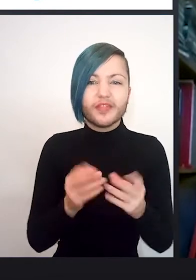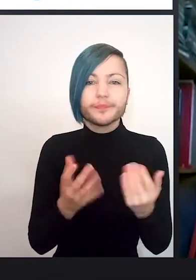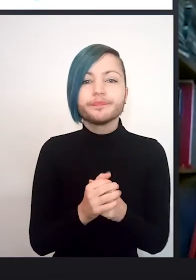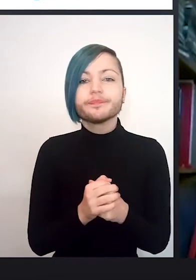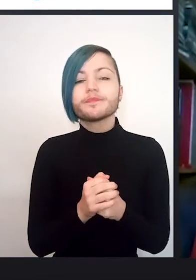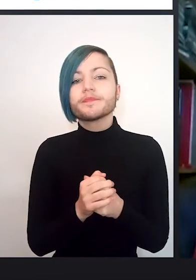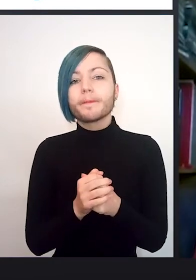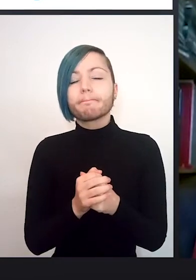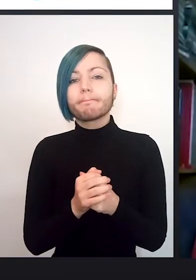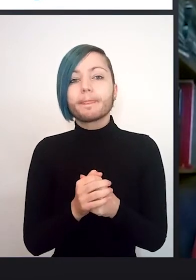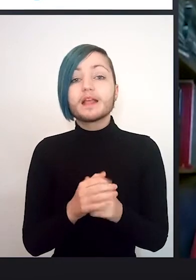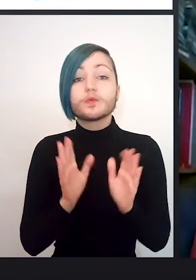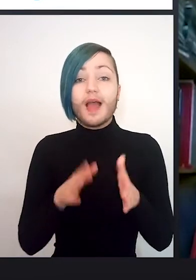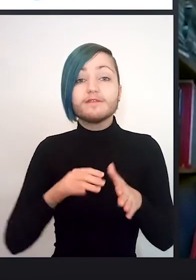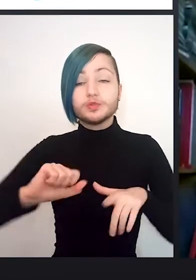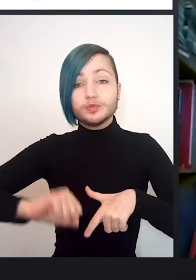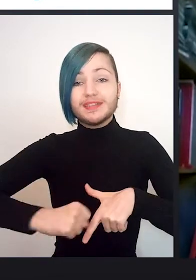You gotta do it three times a day for 20 minutes.